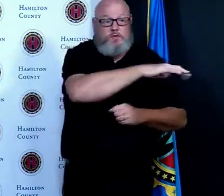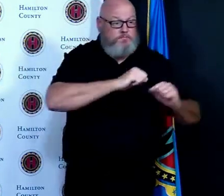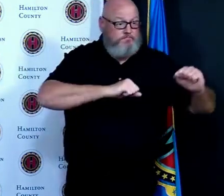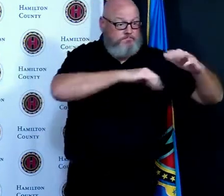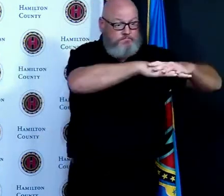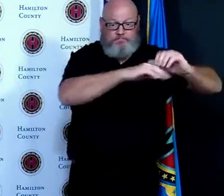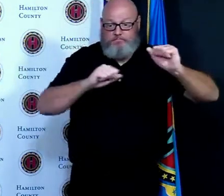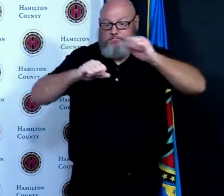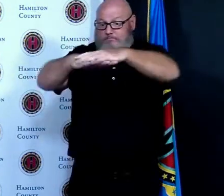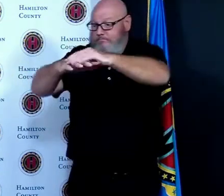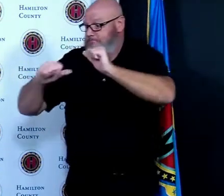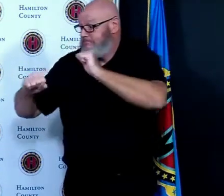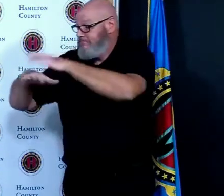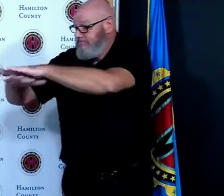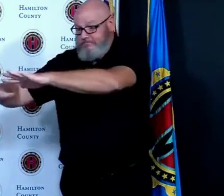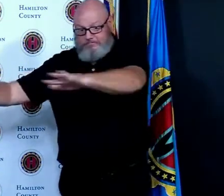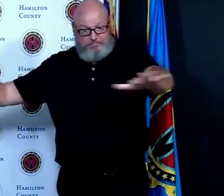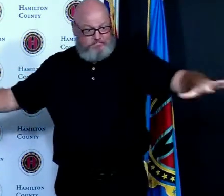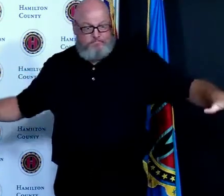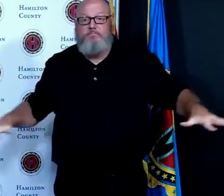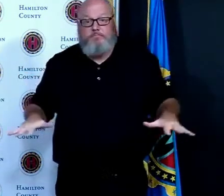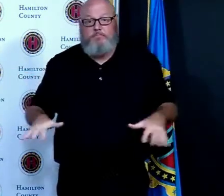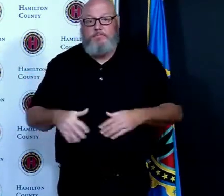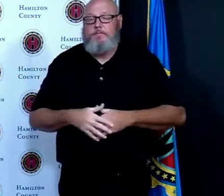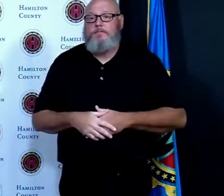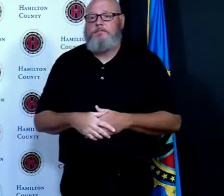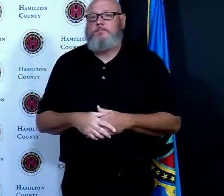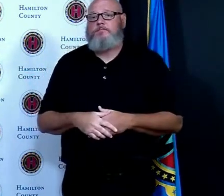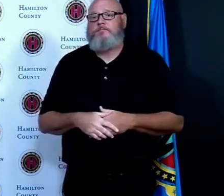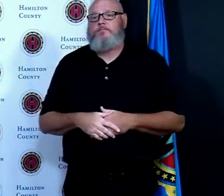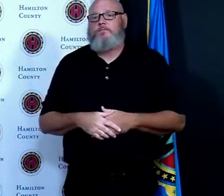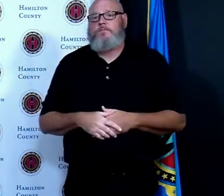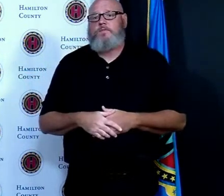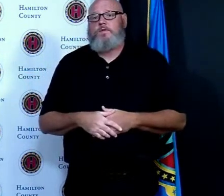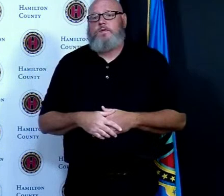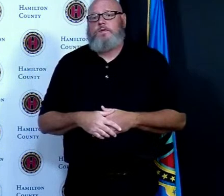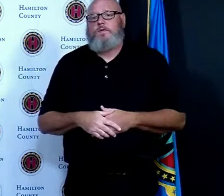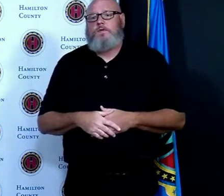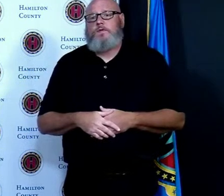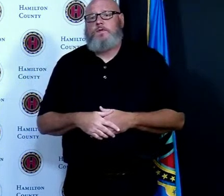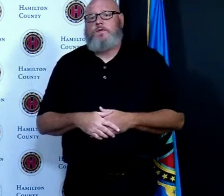as social activities start to move indoors because of the weather the worst may be yet to come